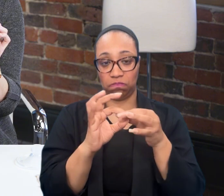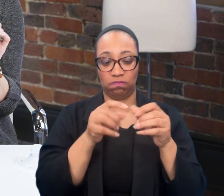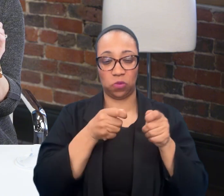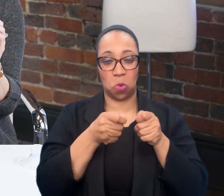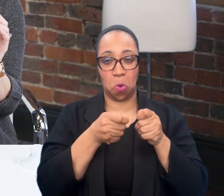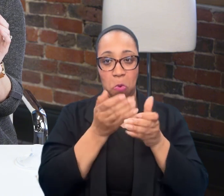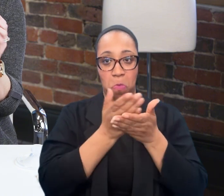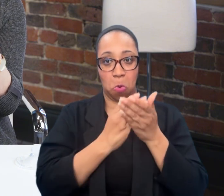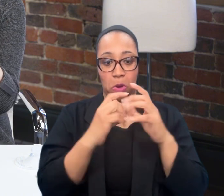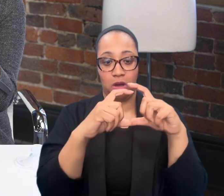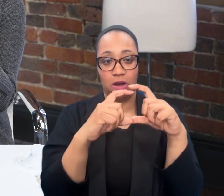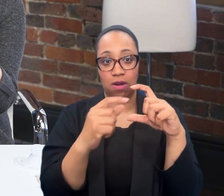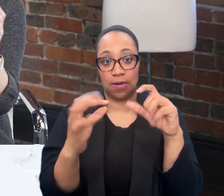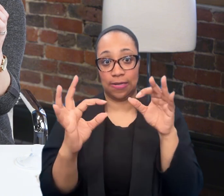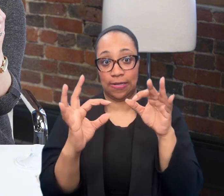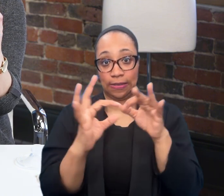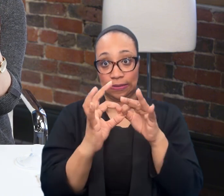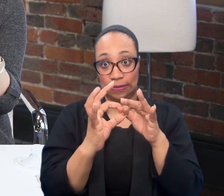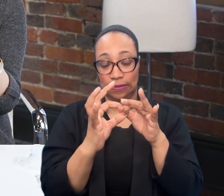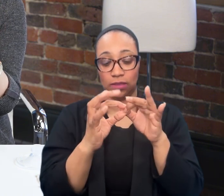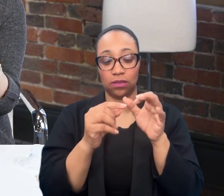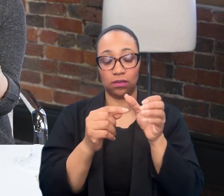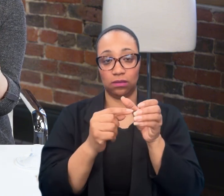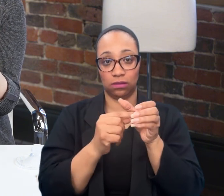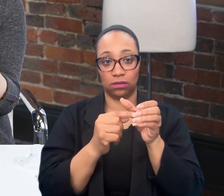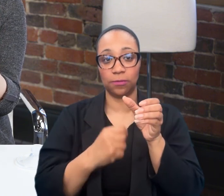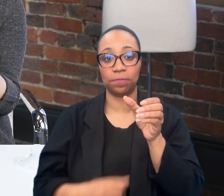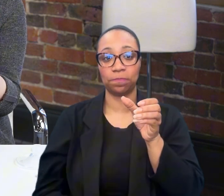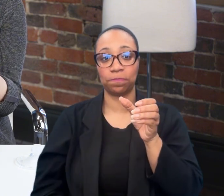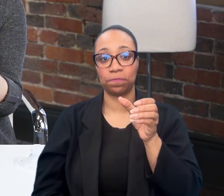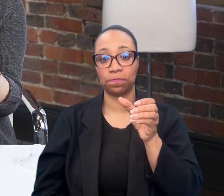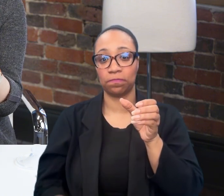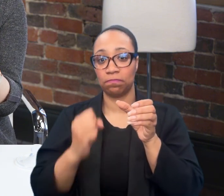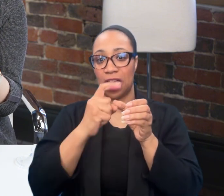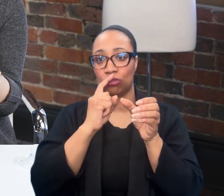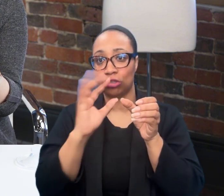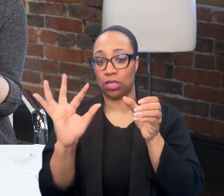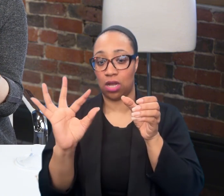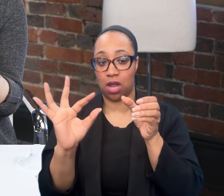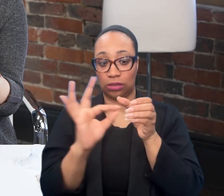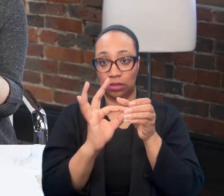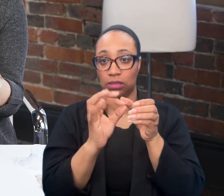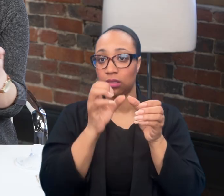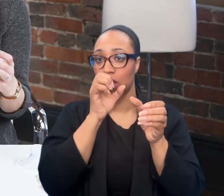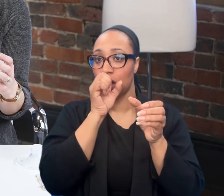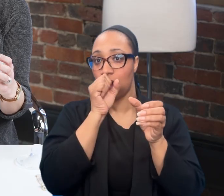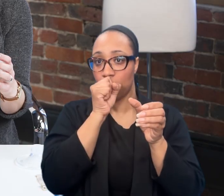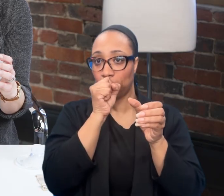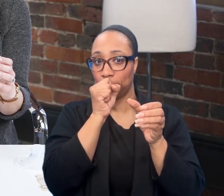of the valve and not the tip of it so once that's right in there then we're going to move into the